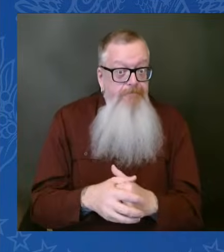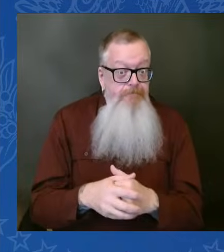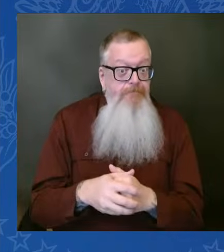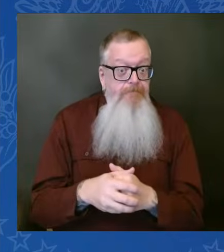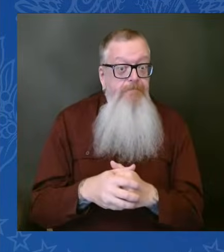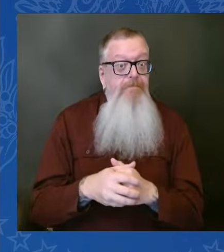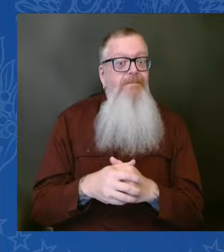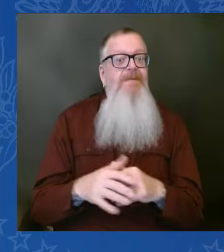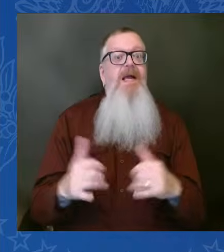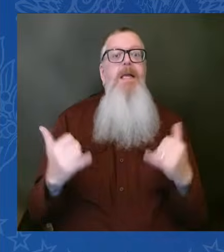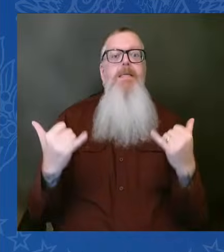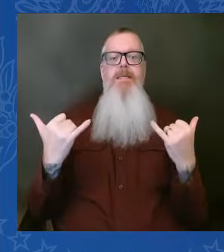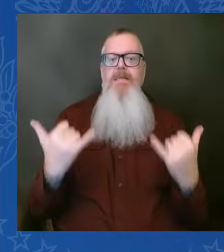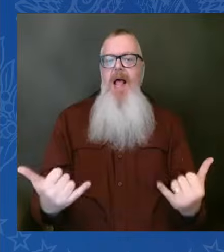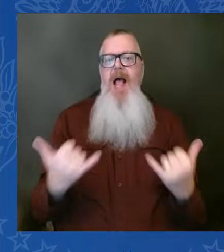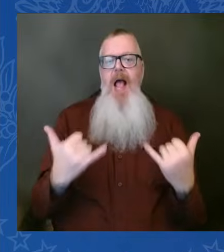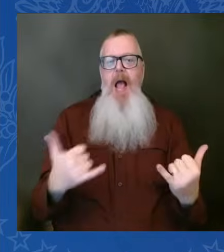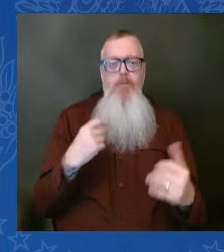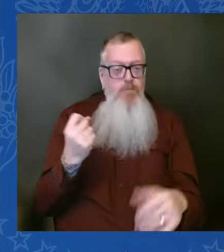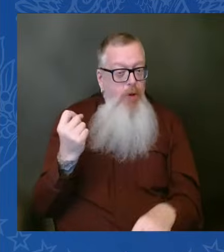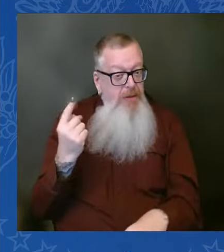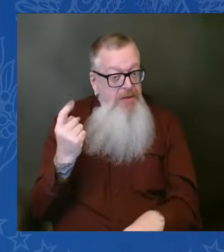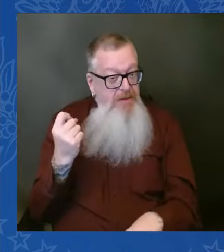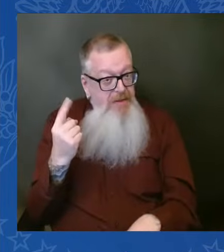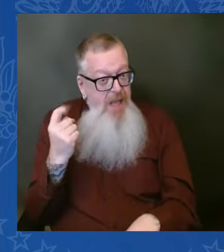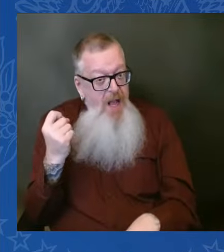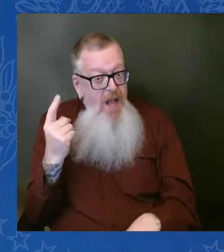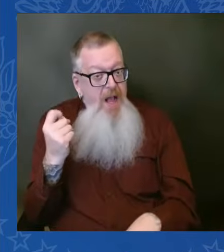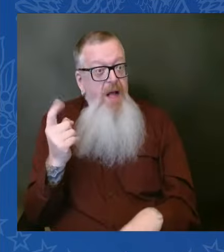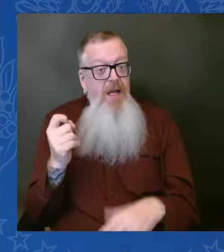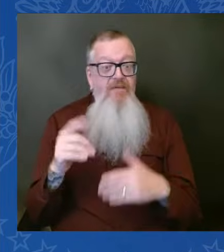and economically unsound for the next president to disrupt to c- -- or cut.